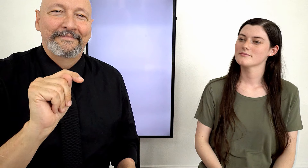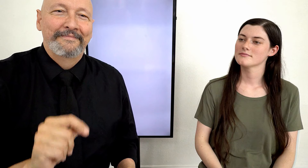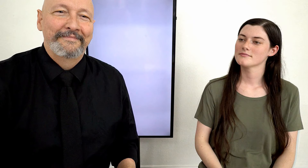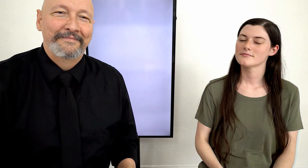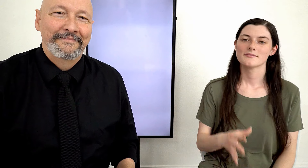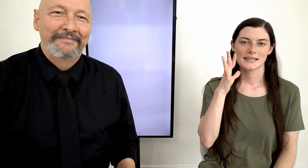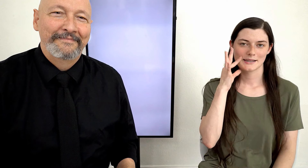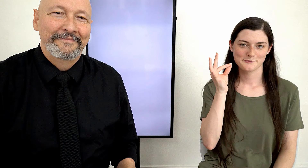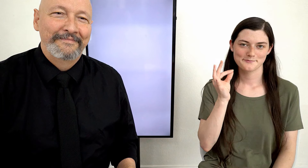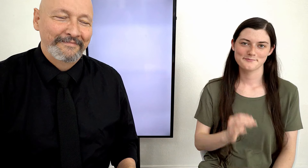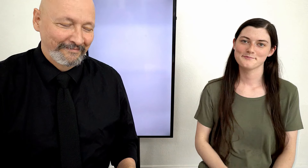cat